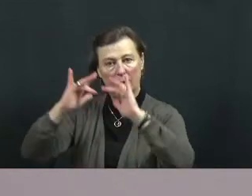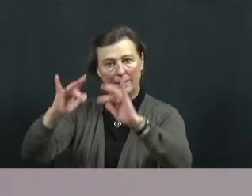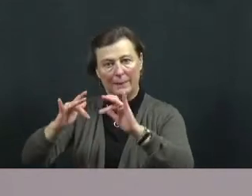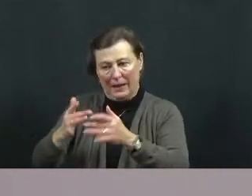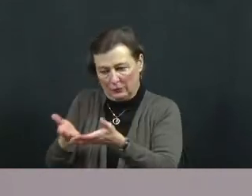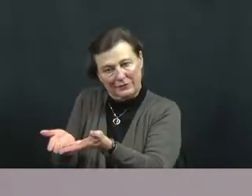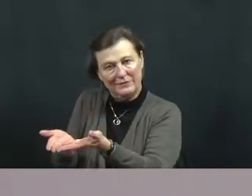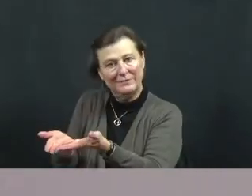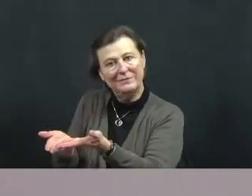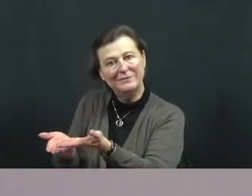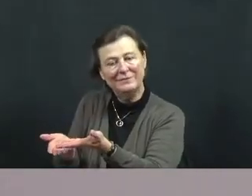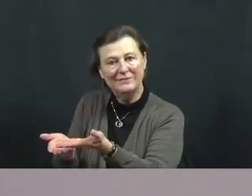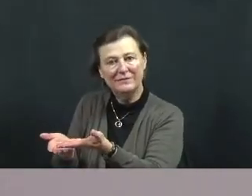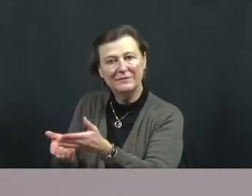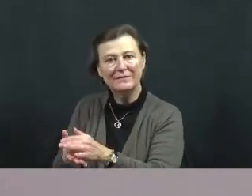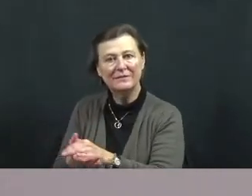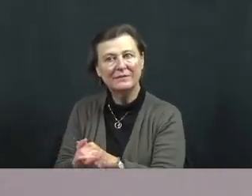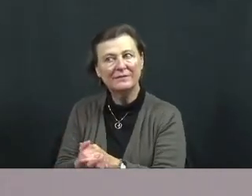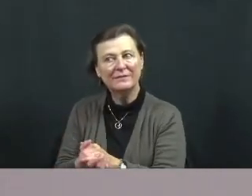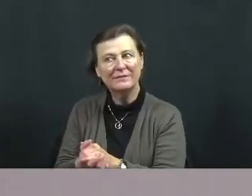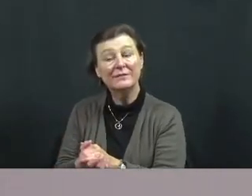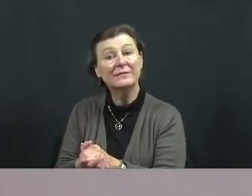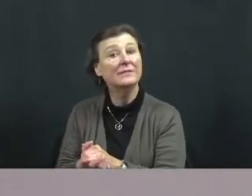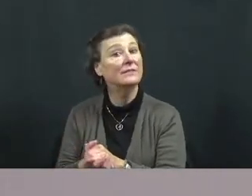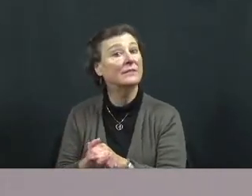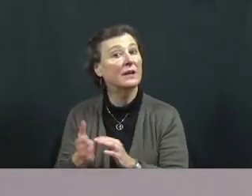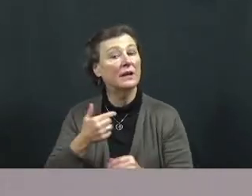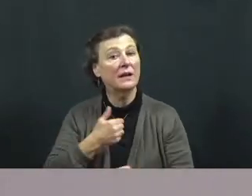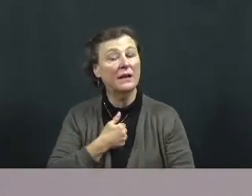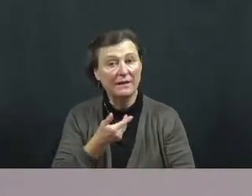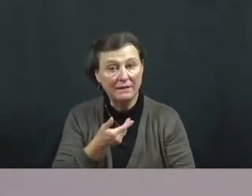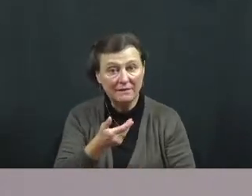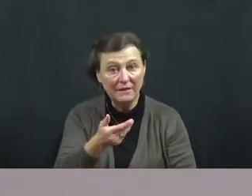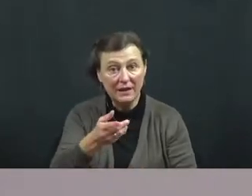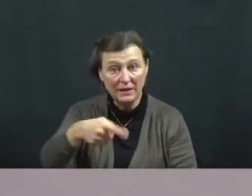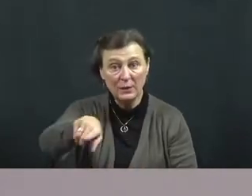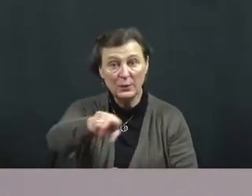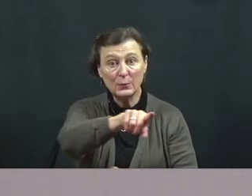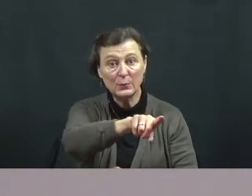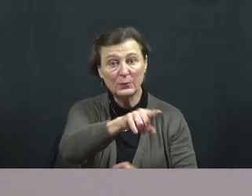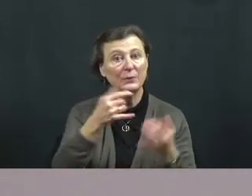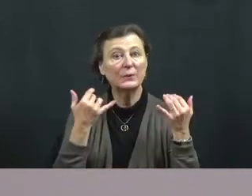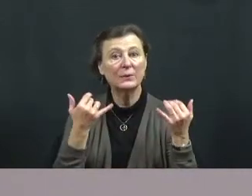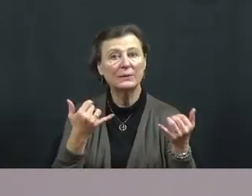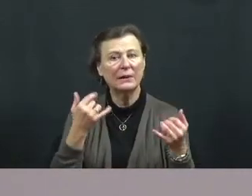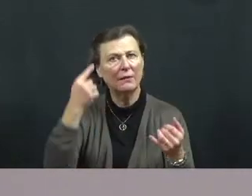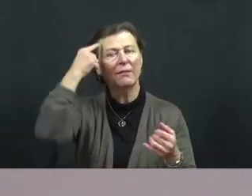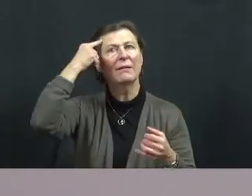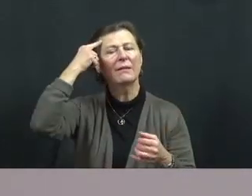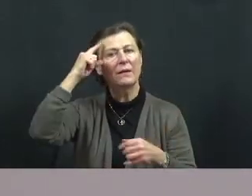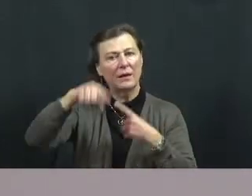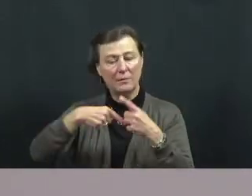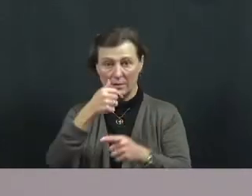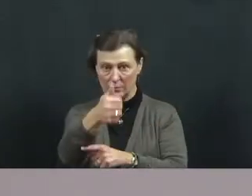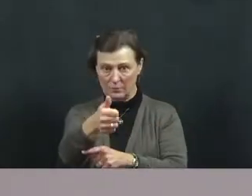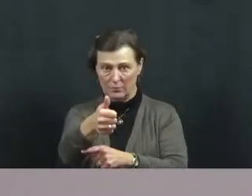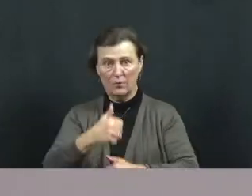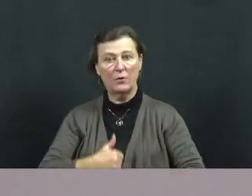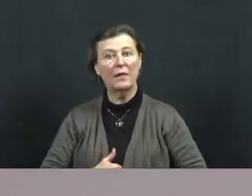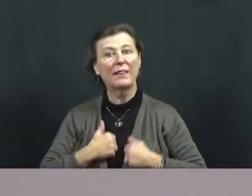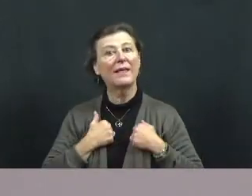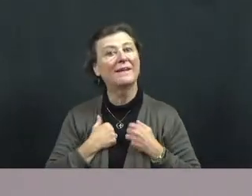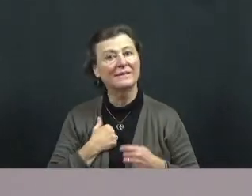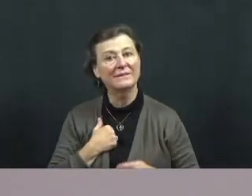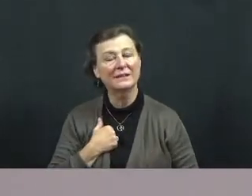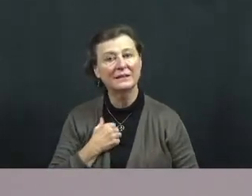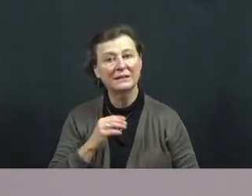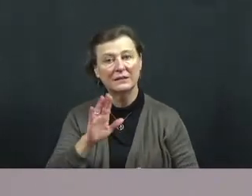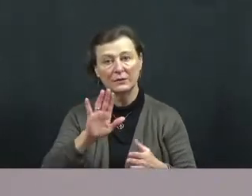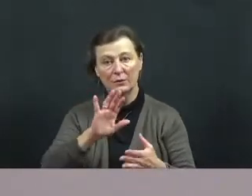I invite you now to think of your own life and your relationships.